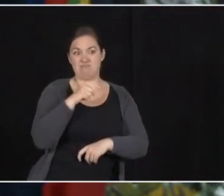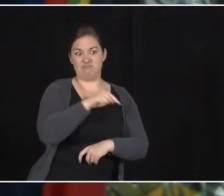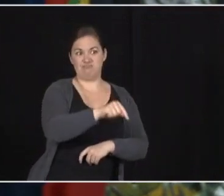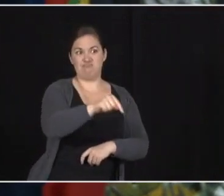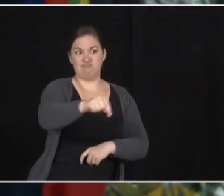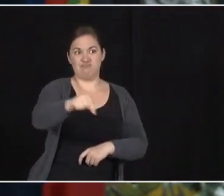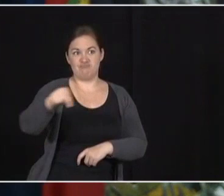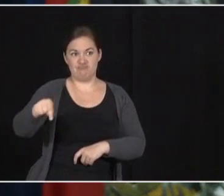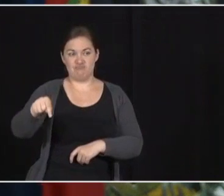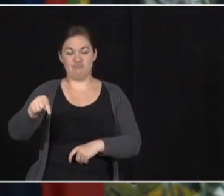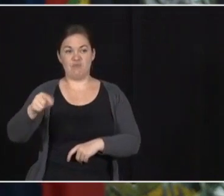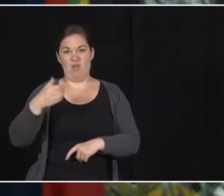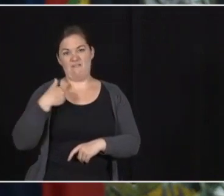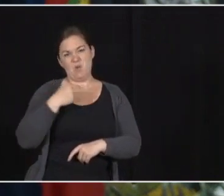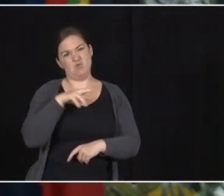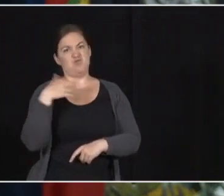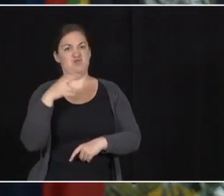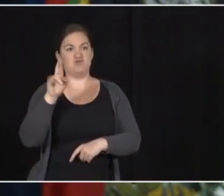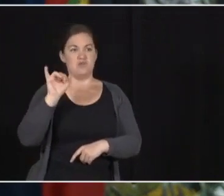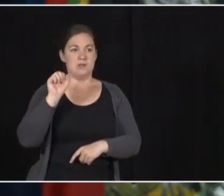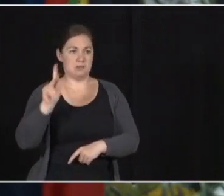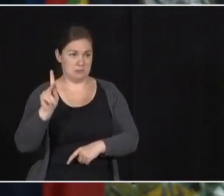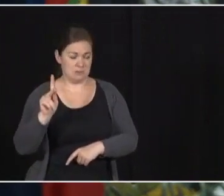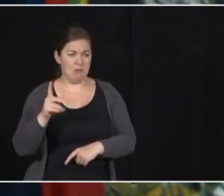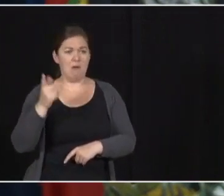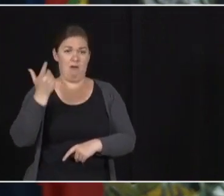but Minister Fullerton was mentioning 19 long-term care homes that are considered code red. Those would seem to me to be the next ones that could be taken over.